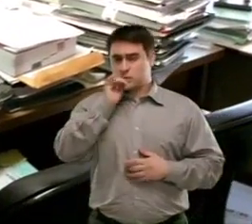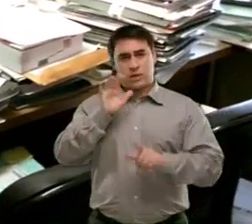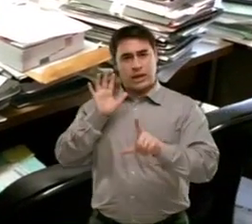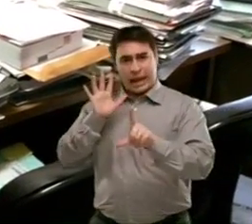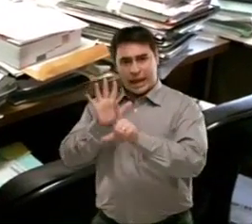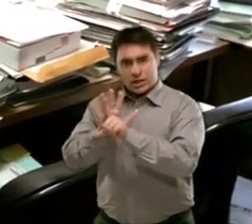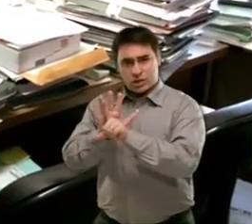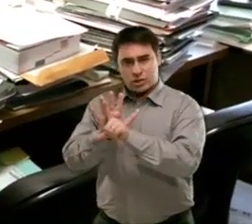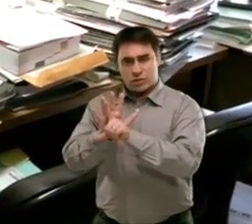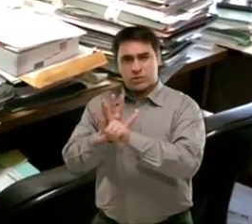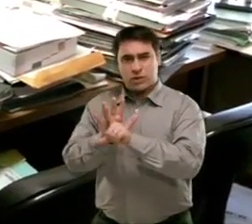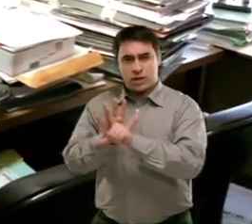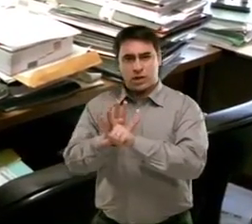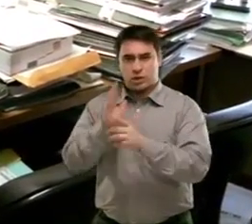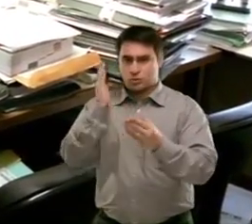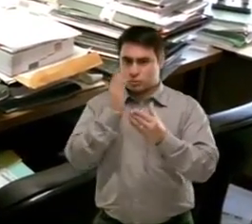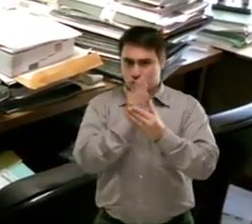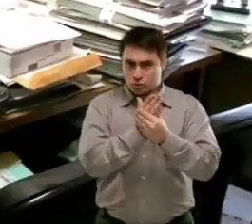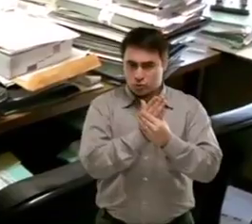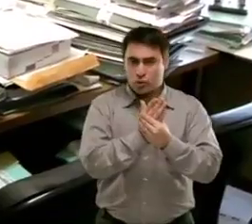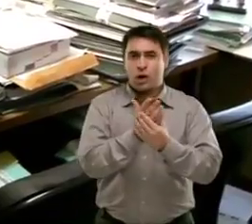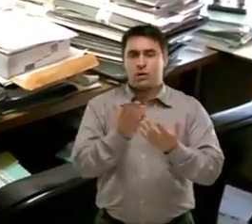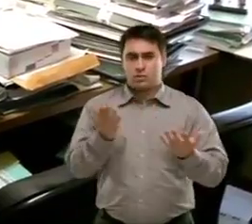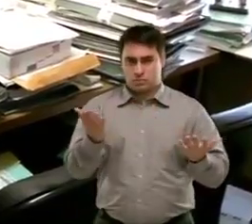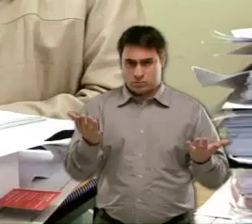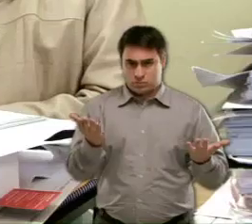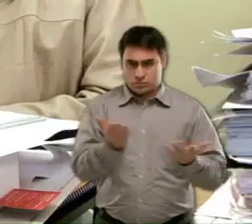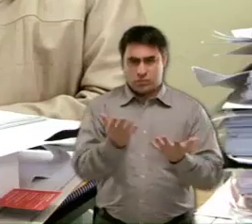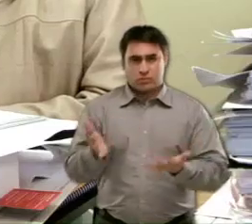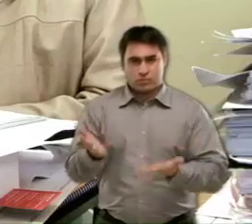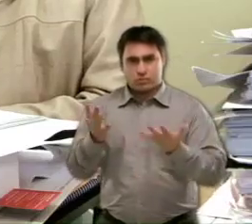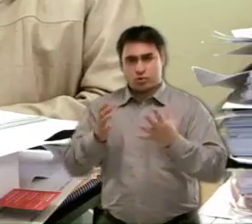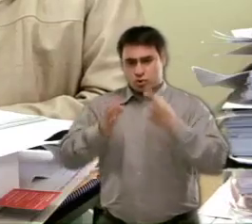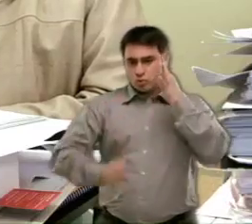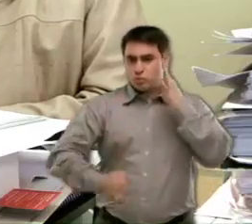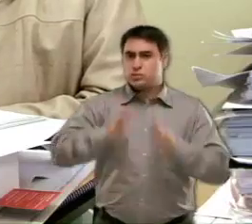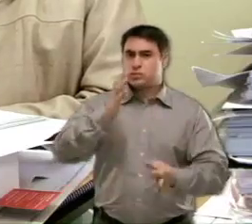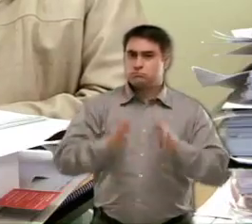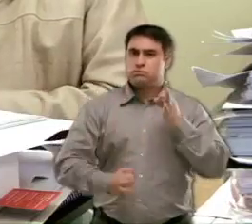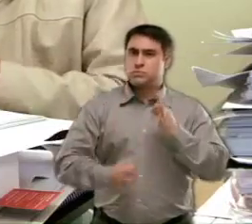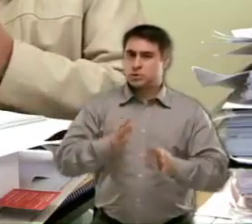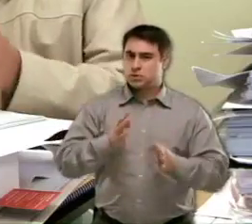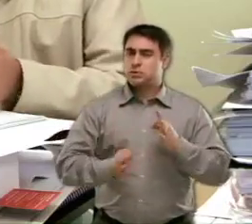to make sure there's services available, to enforce the of rights of these people. (DR. CLAUDIO DA SILVA LEIRIA - PUBLIC PROSECUTOR)